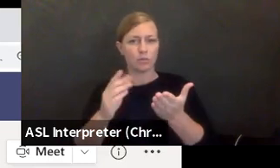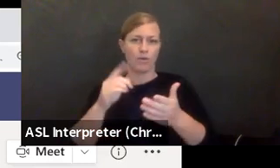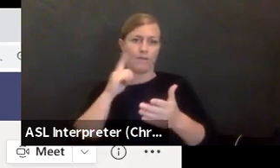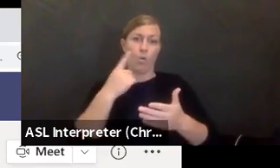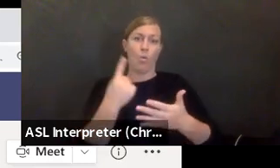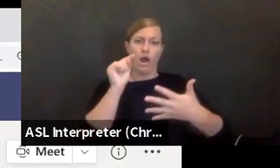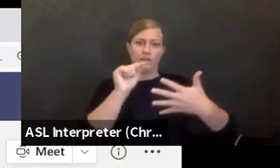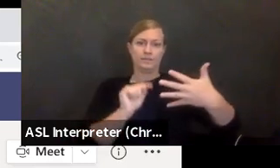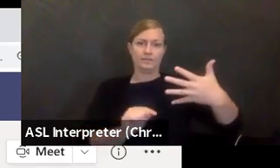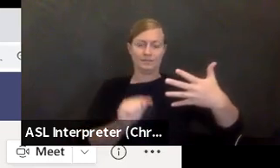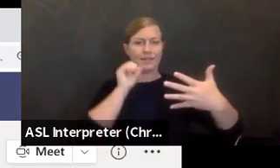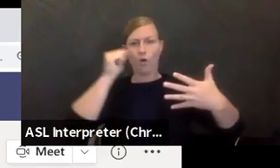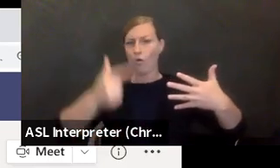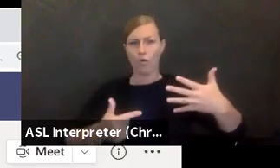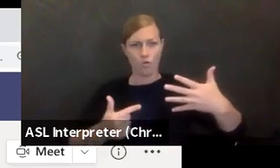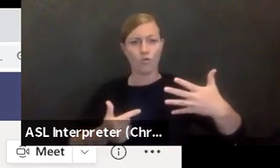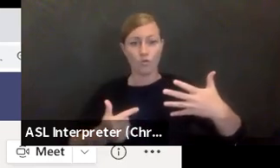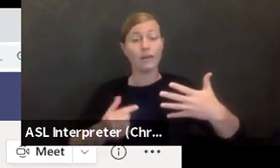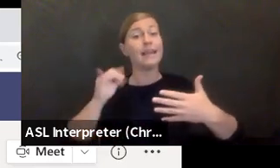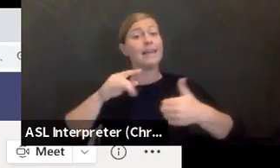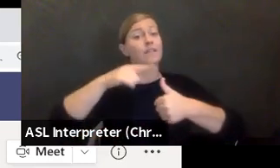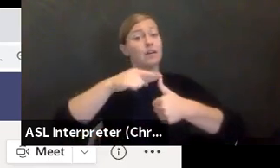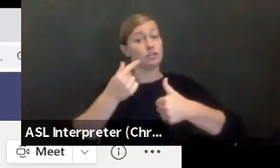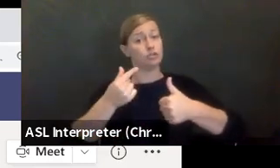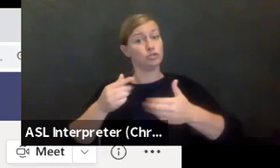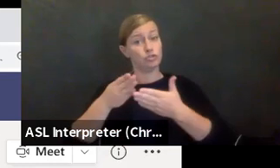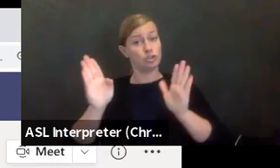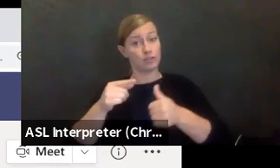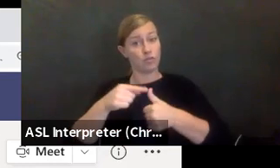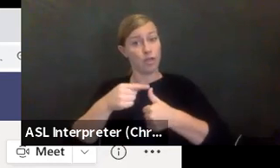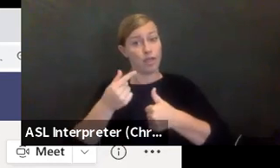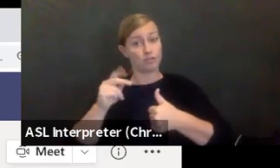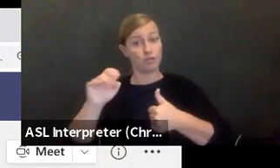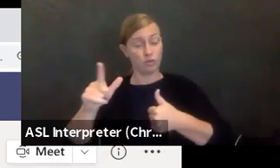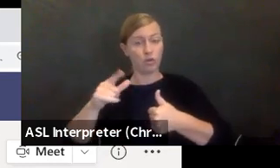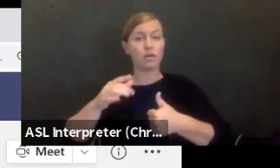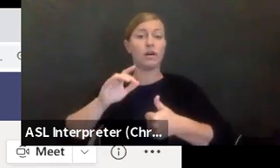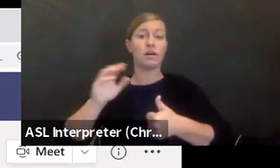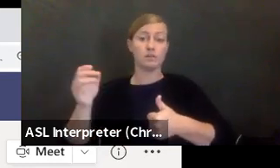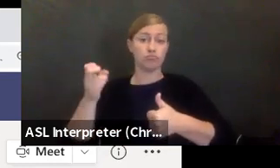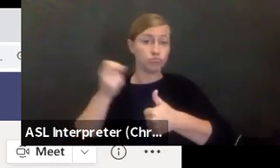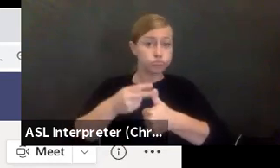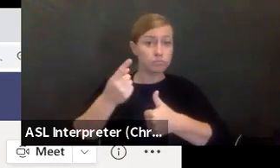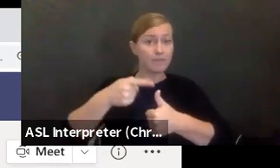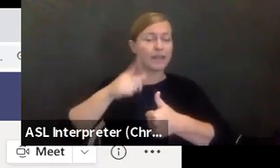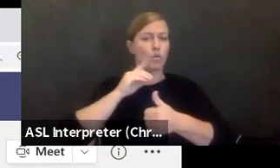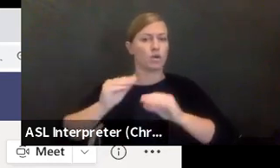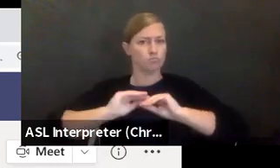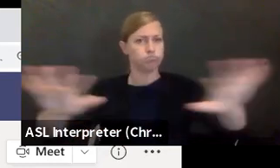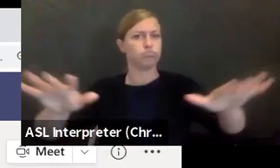you can differentiate by channels